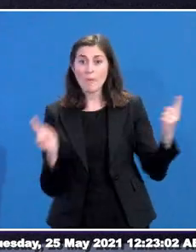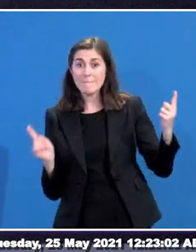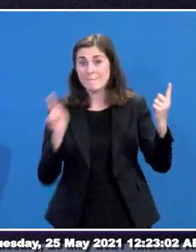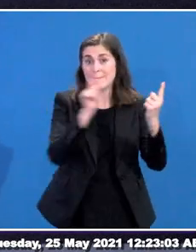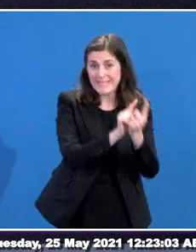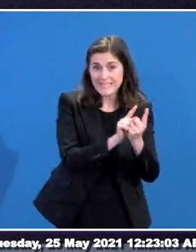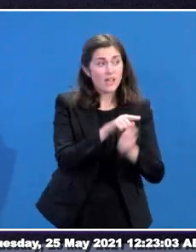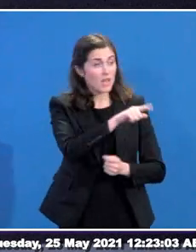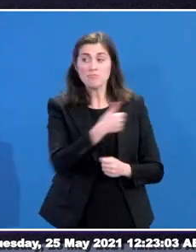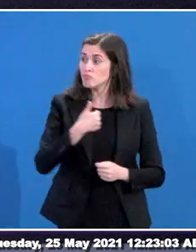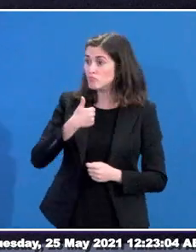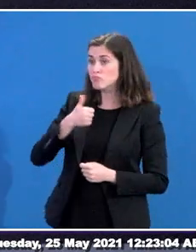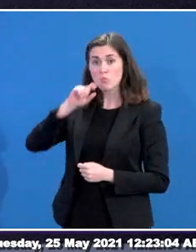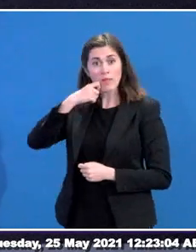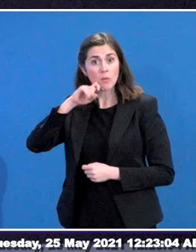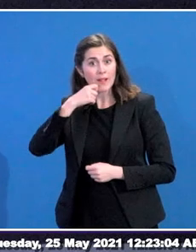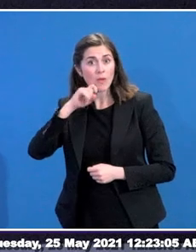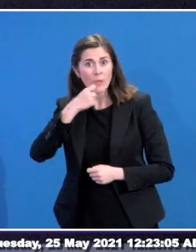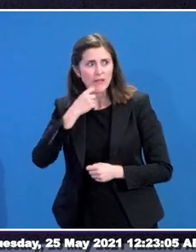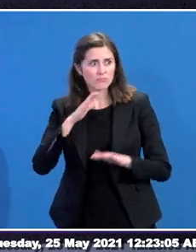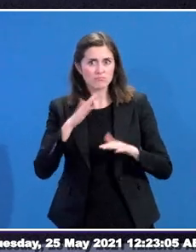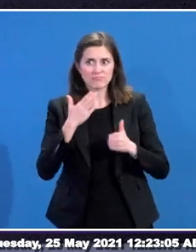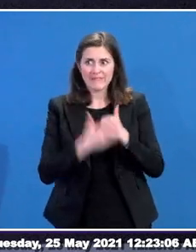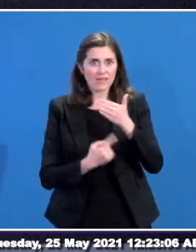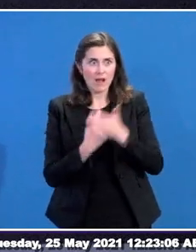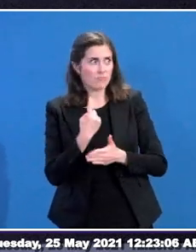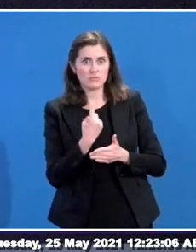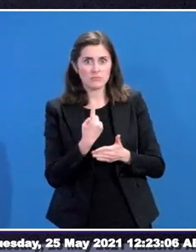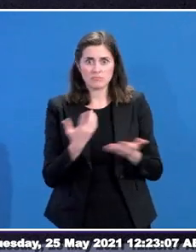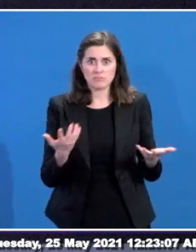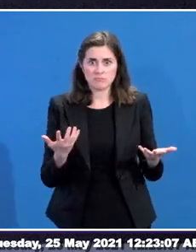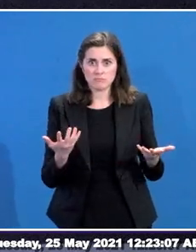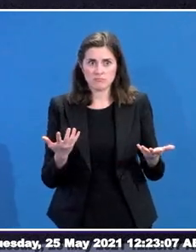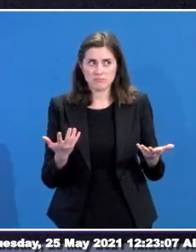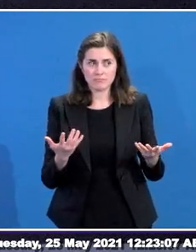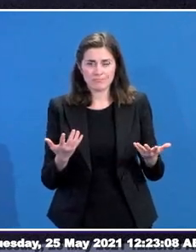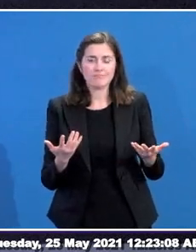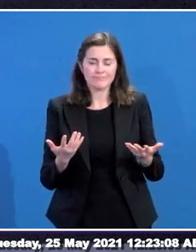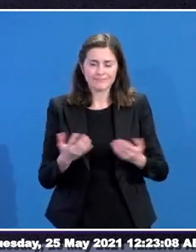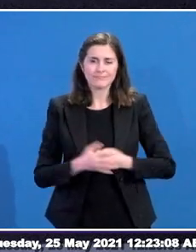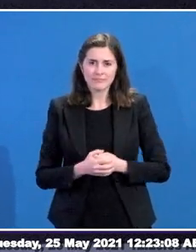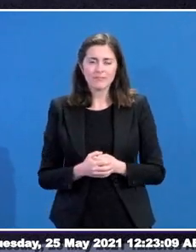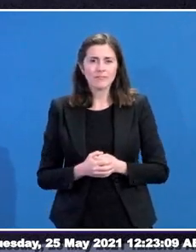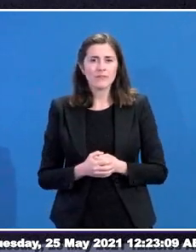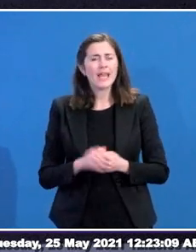never really came to fruition. And later on, we would,